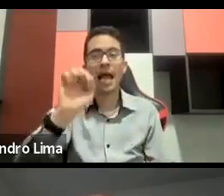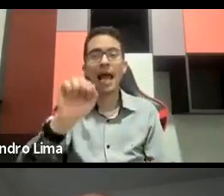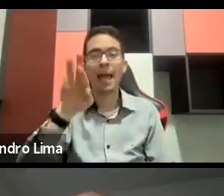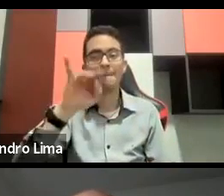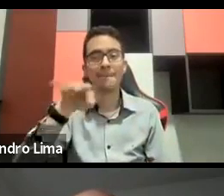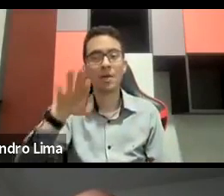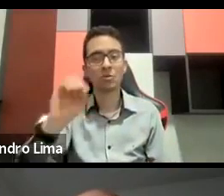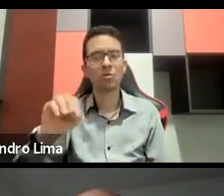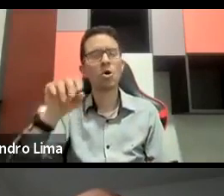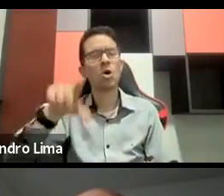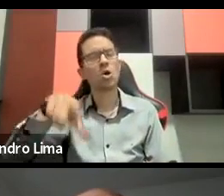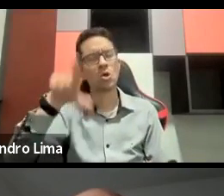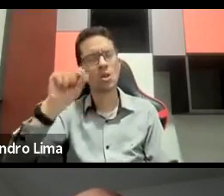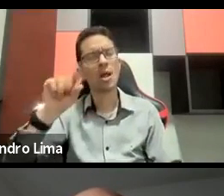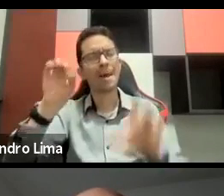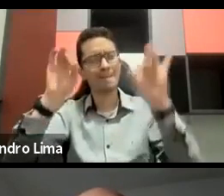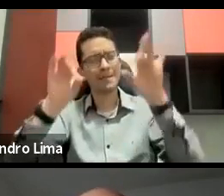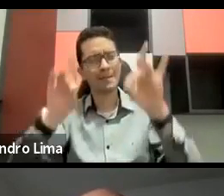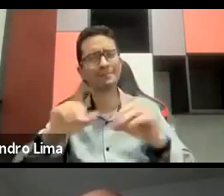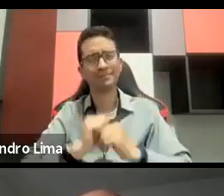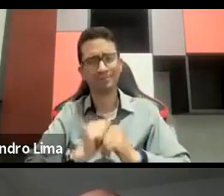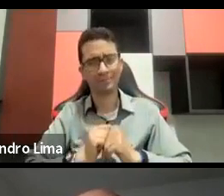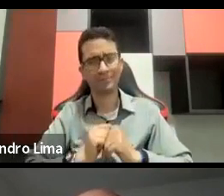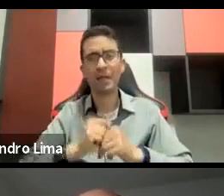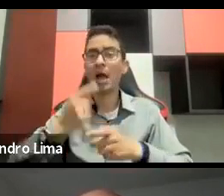professor which is a somehow because usually when they get because usually when they get because usually when they get to narratives, they do whatever to narratives, they do whatever